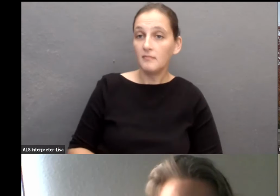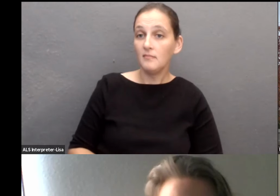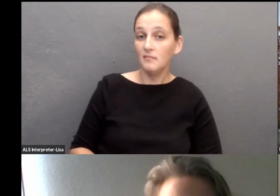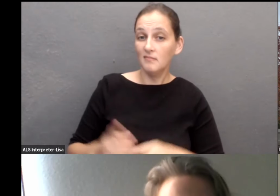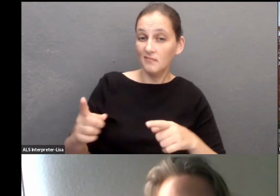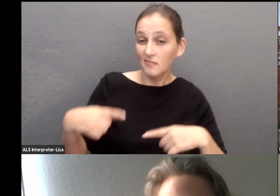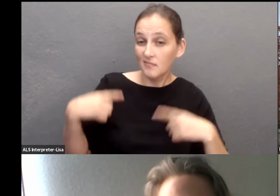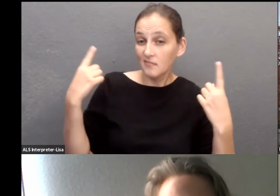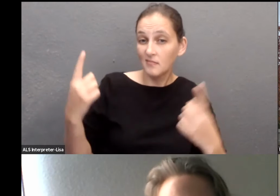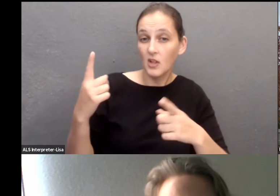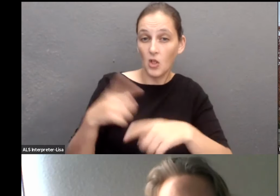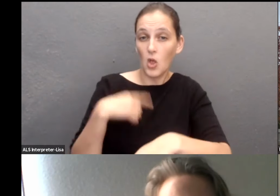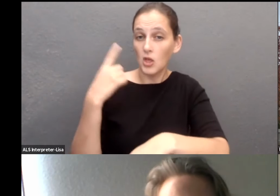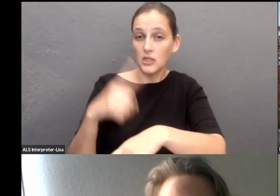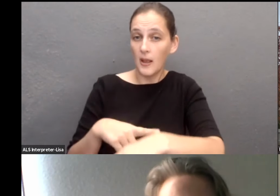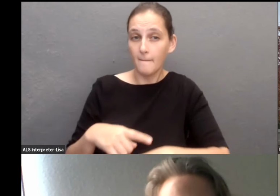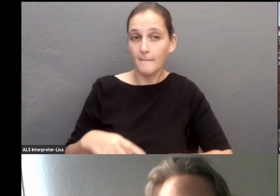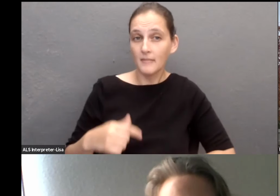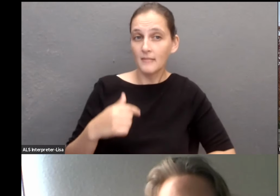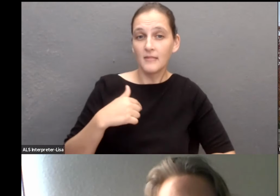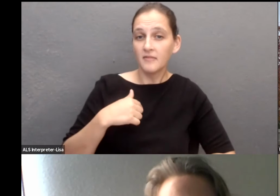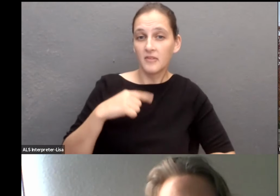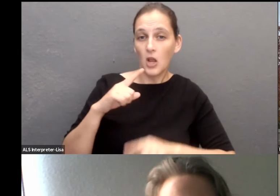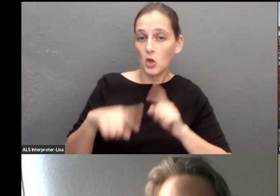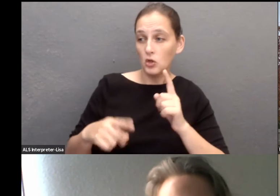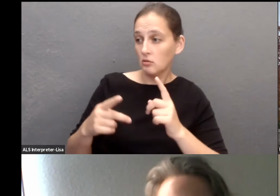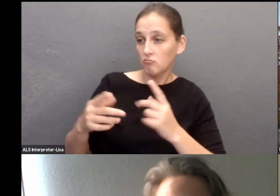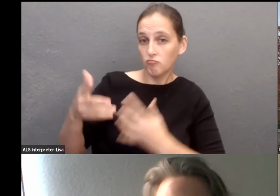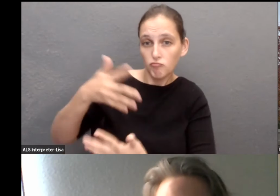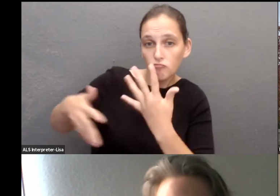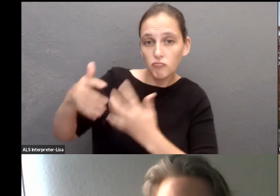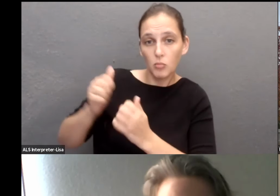able to see -- see my family on a regular basis,